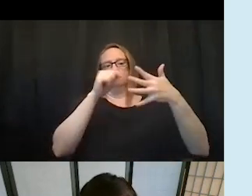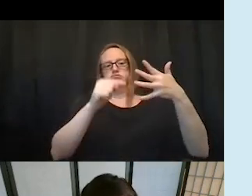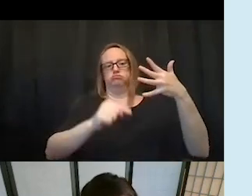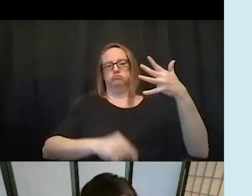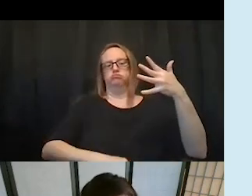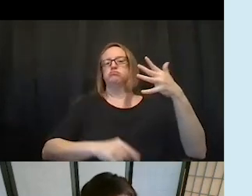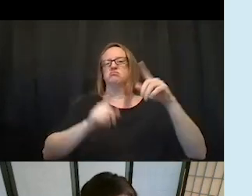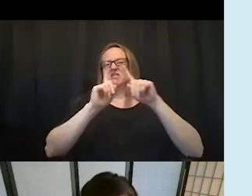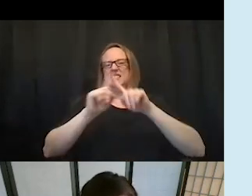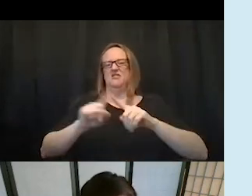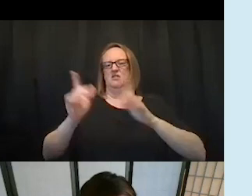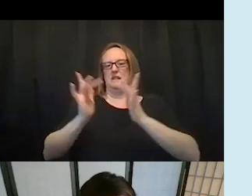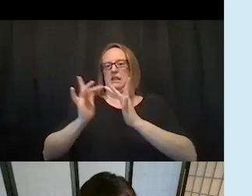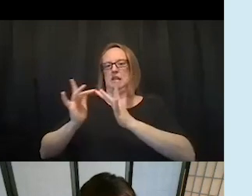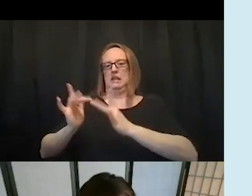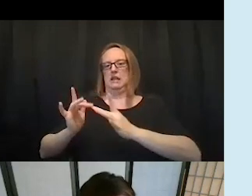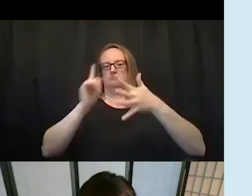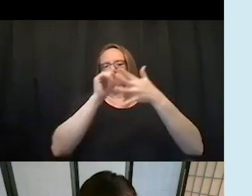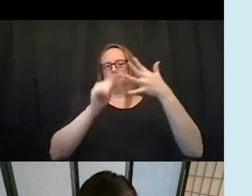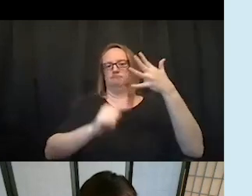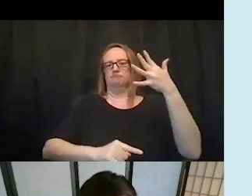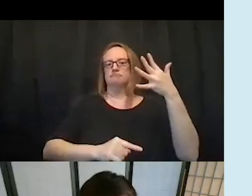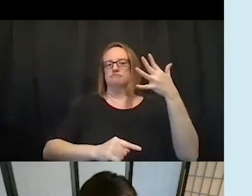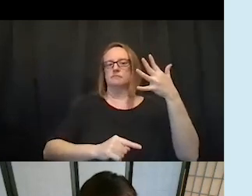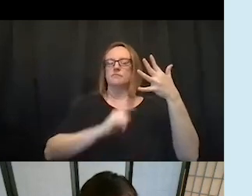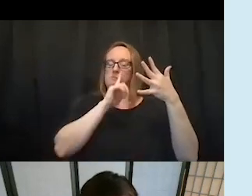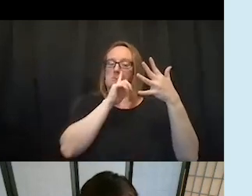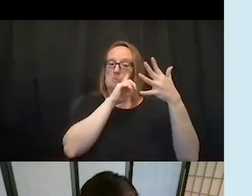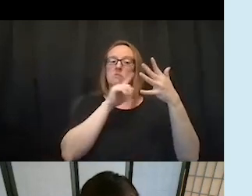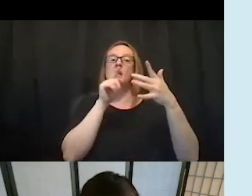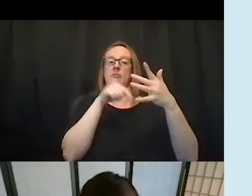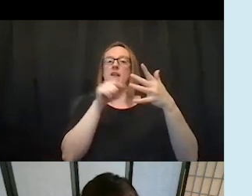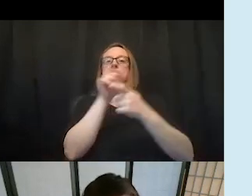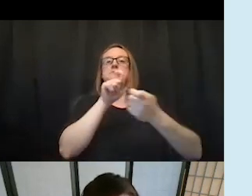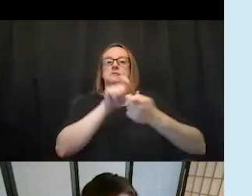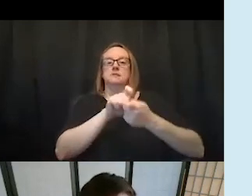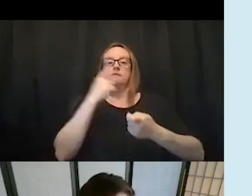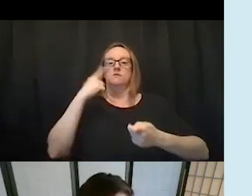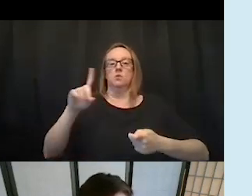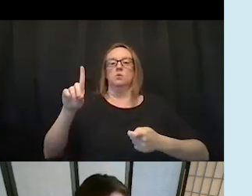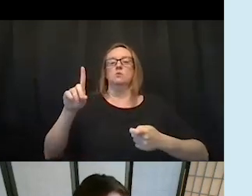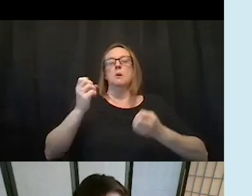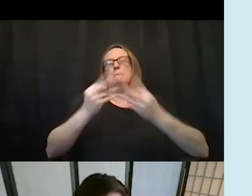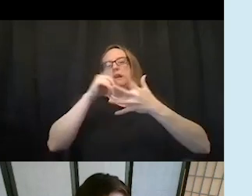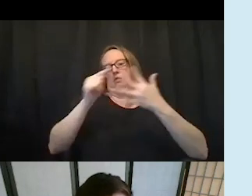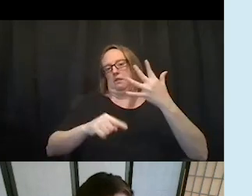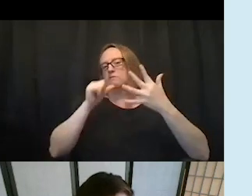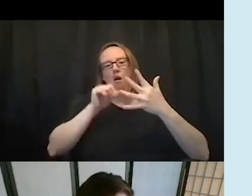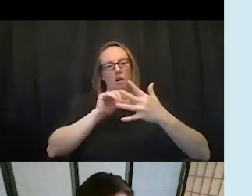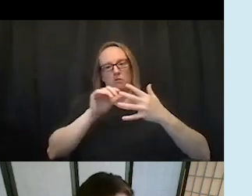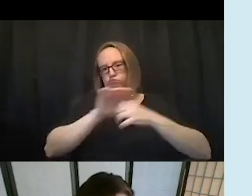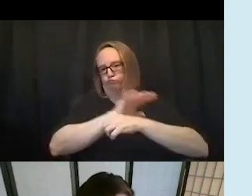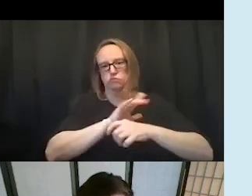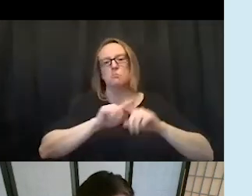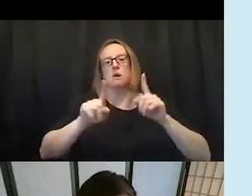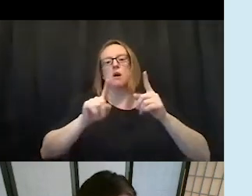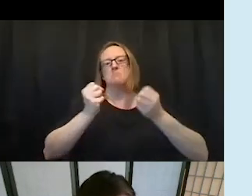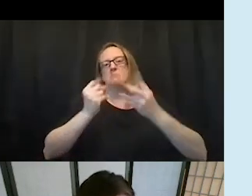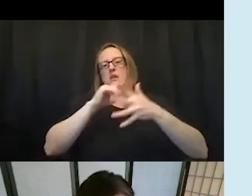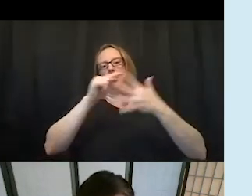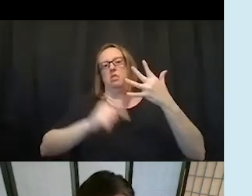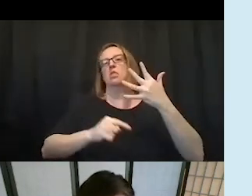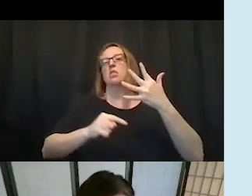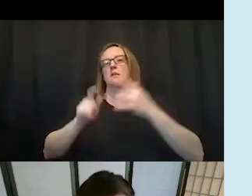and many of these are specific to disabled poets um so I would encourage you to read these to um